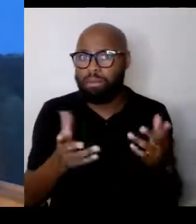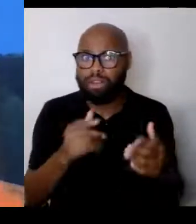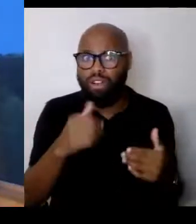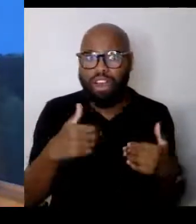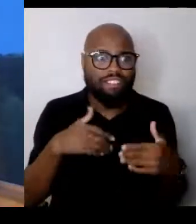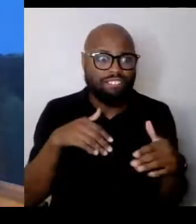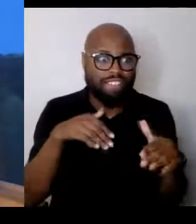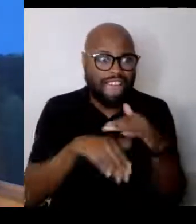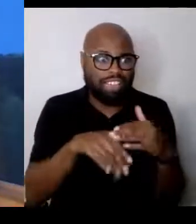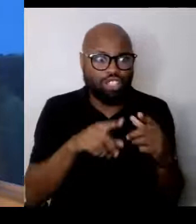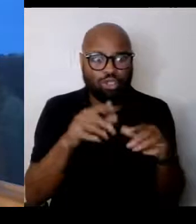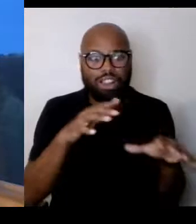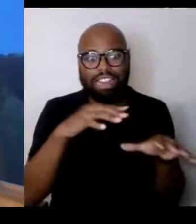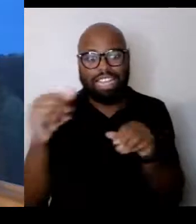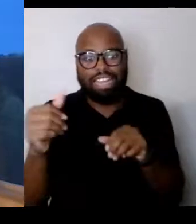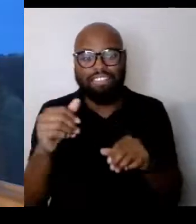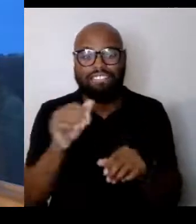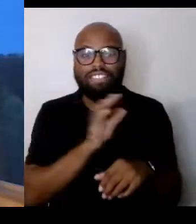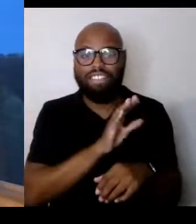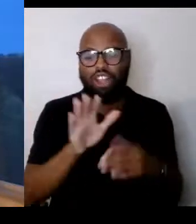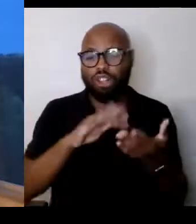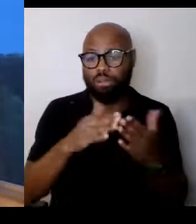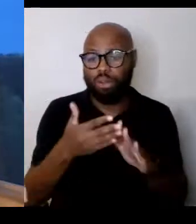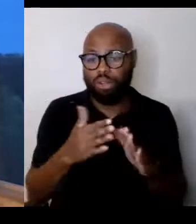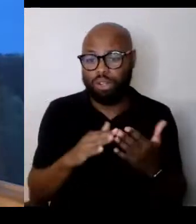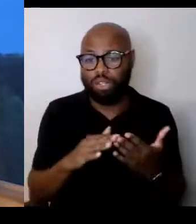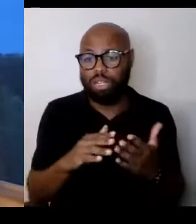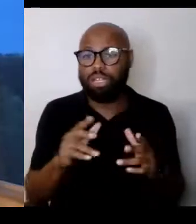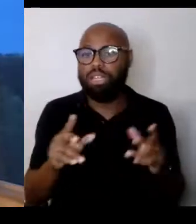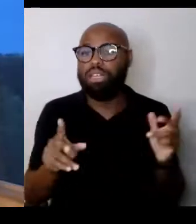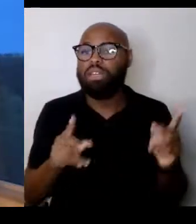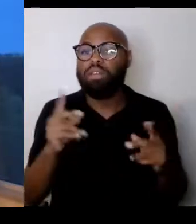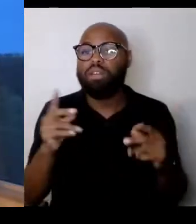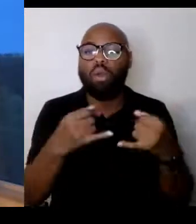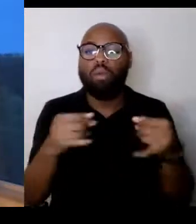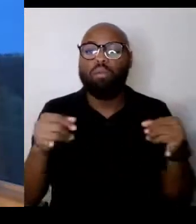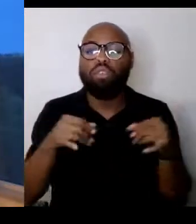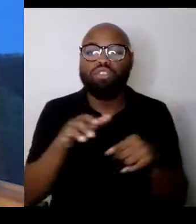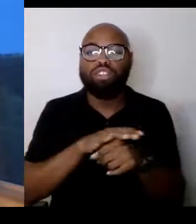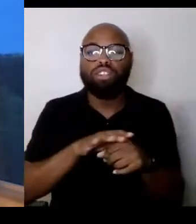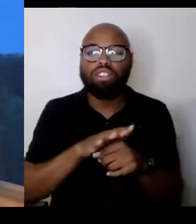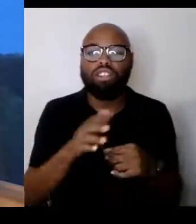Folks in the border border region, dread, the criminalization because of the state that they live in,